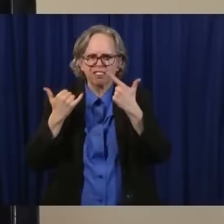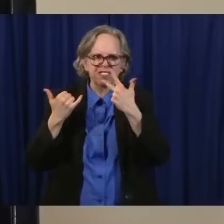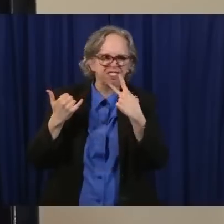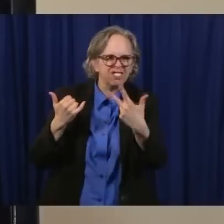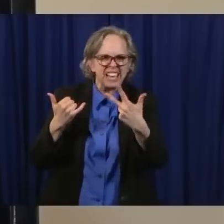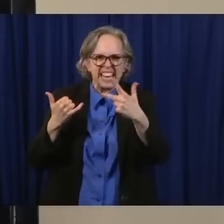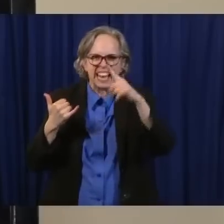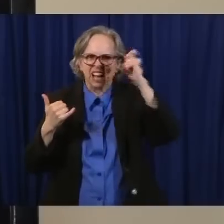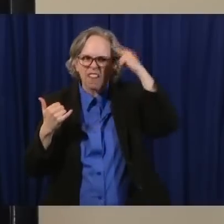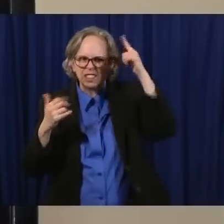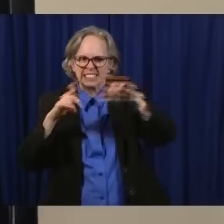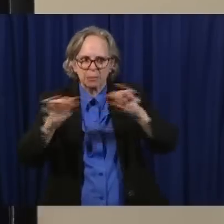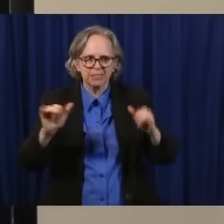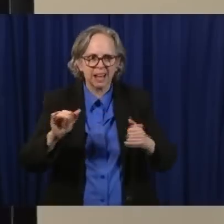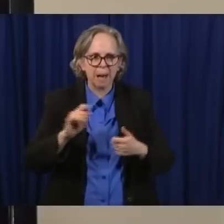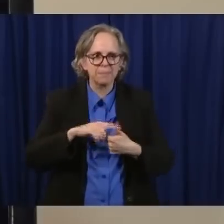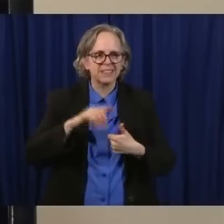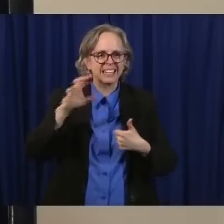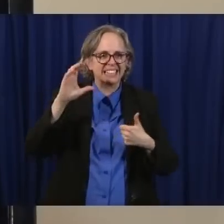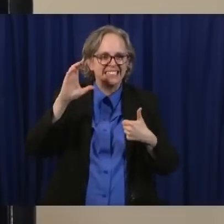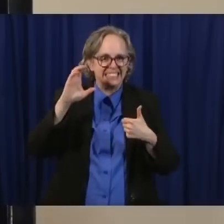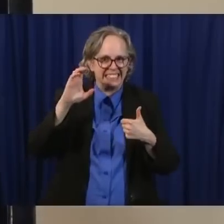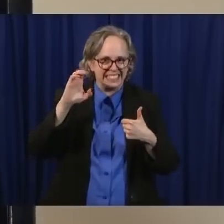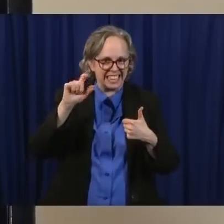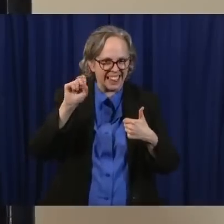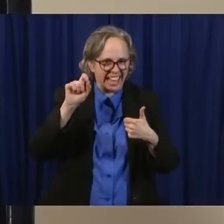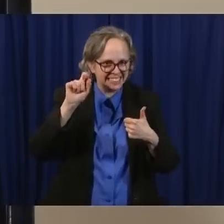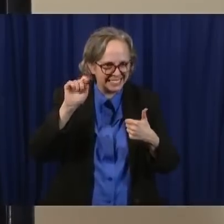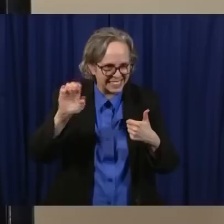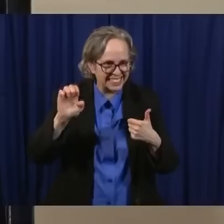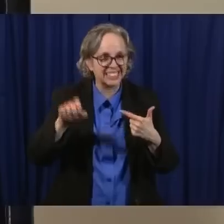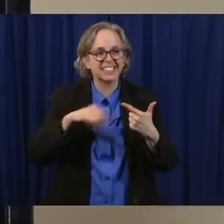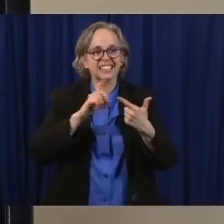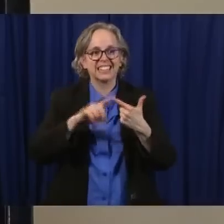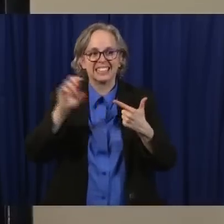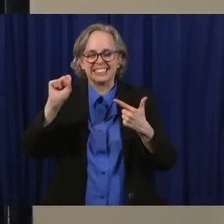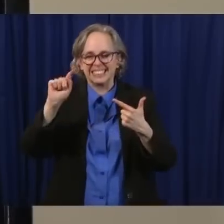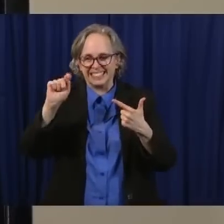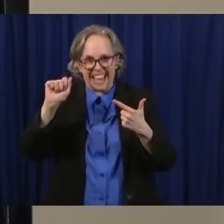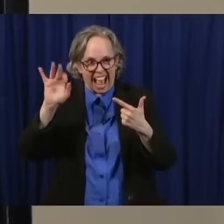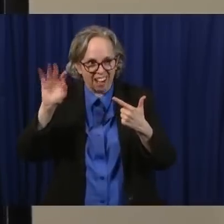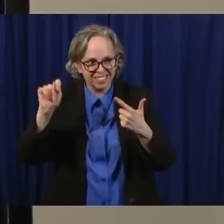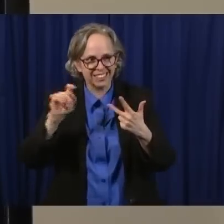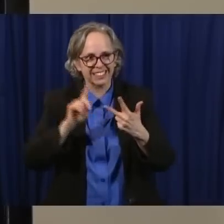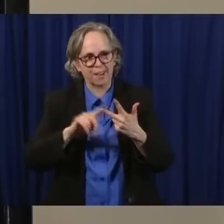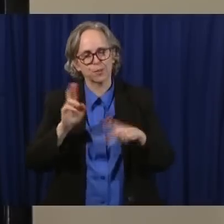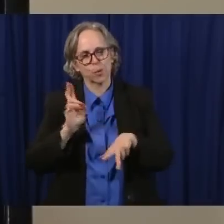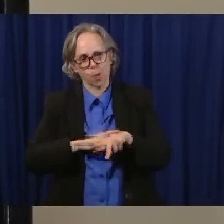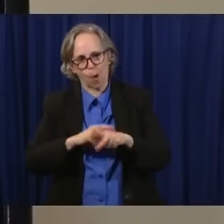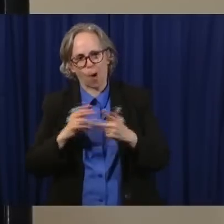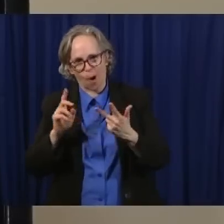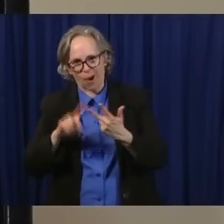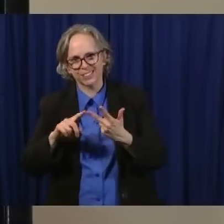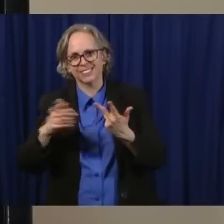TO ANNOUNCE THE GOVERNOR'S ASKED AND PAIRED WITH AND I CAN SAY PERSONALLY, IT IS AN HONOR TO HAVE BEEN ON THE PHONE WITH THREE GOVERNORS AT ONCE, GOVERNOR CELESTE AND GOVERNOR